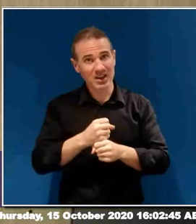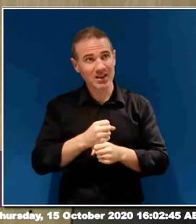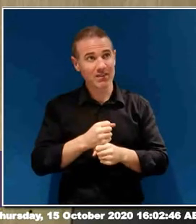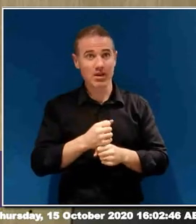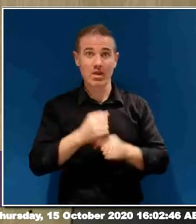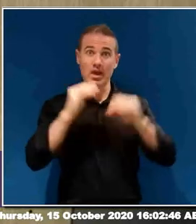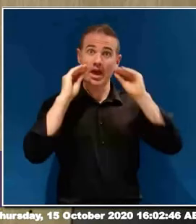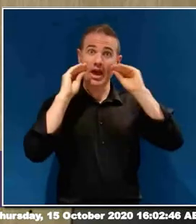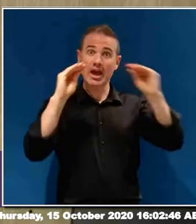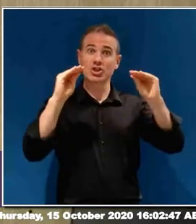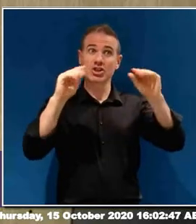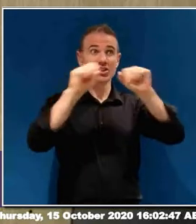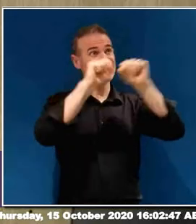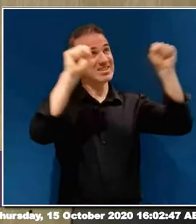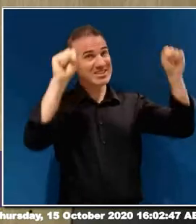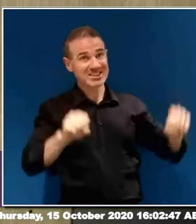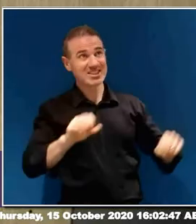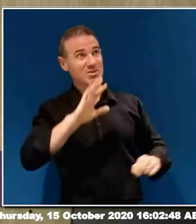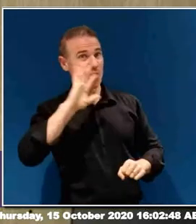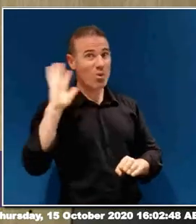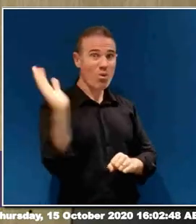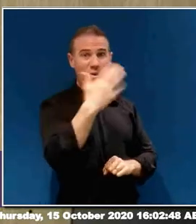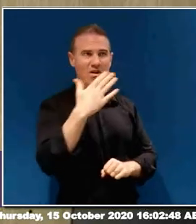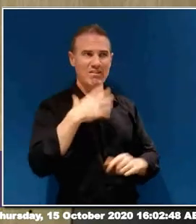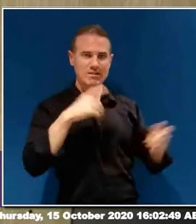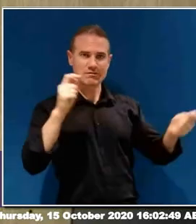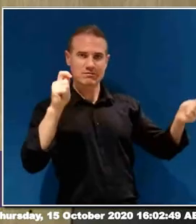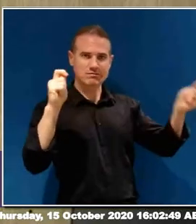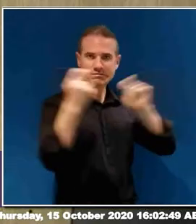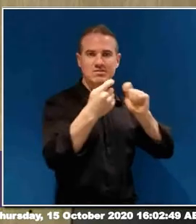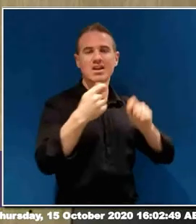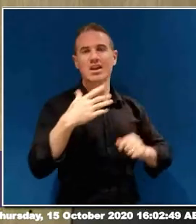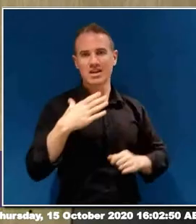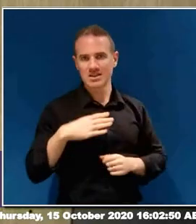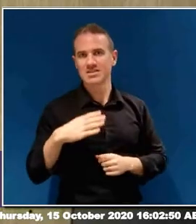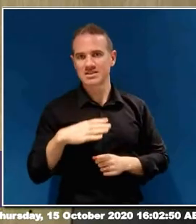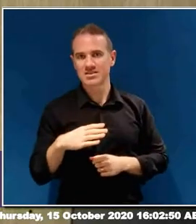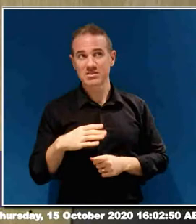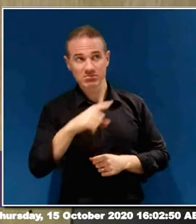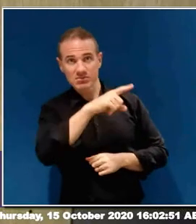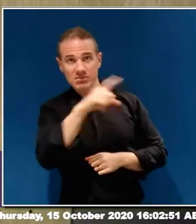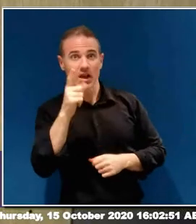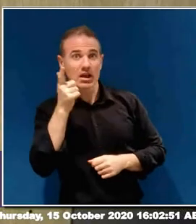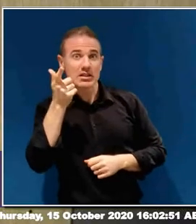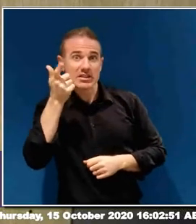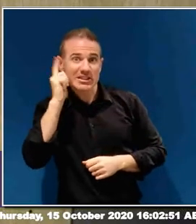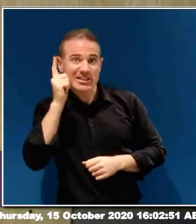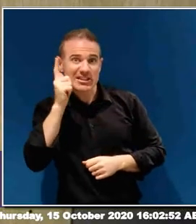Our educators are being driven to achieve certain outcomes, and as we